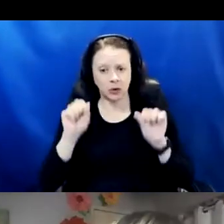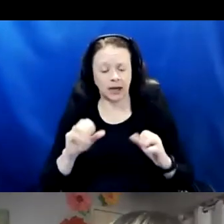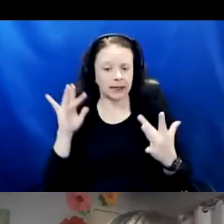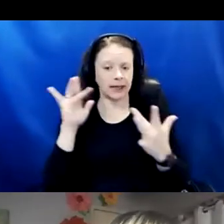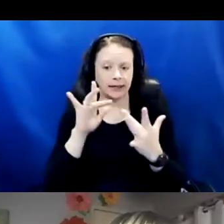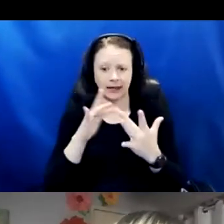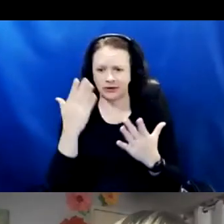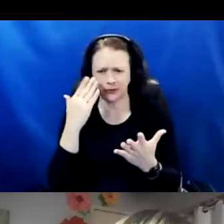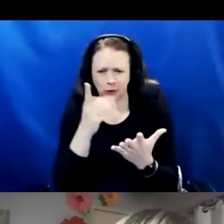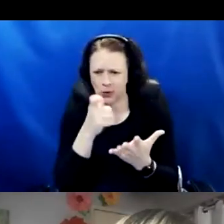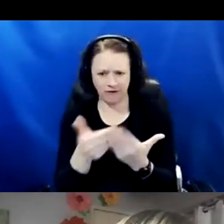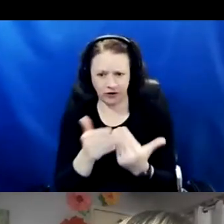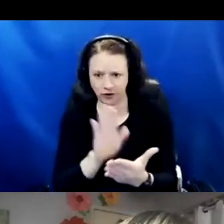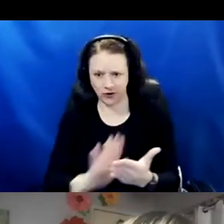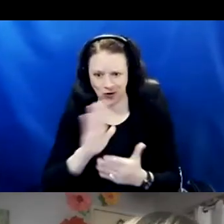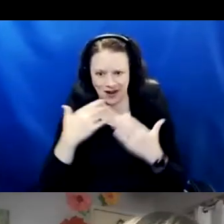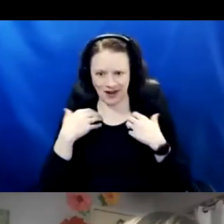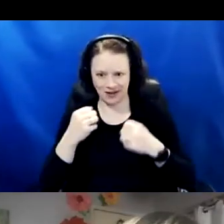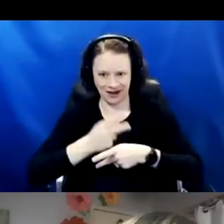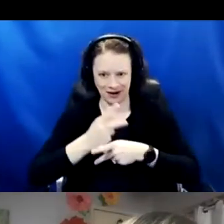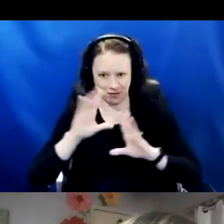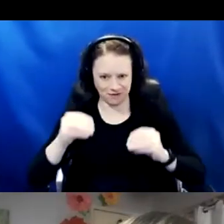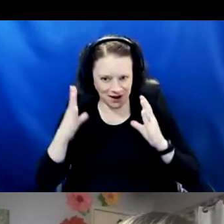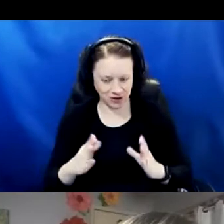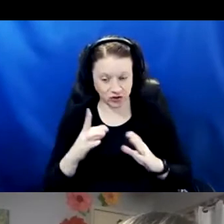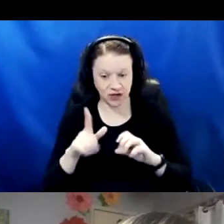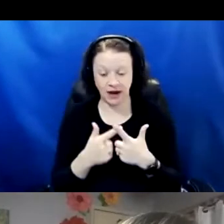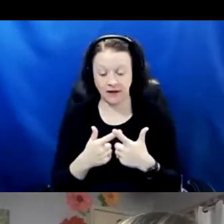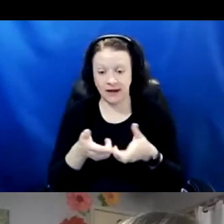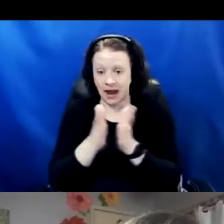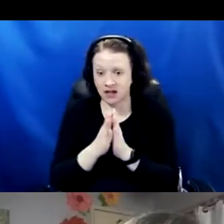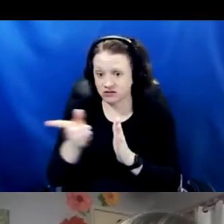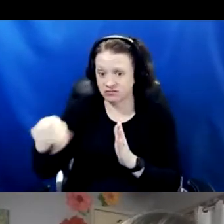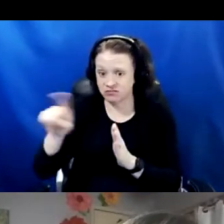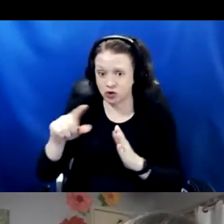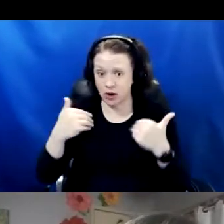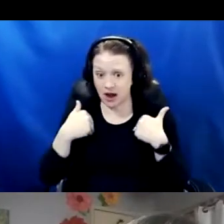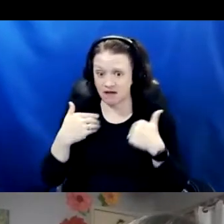whoever your healthcare providers are and ask them if they have vaccines available for you.